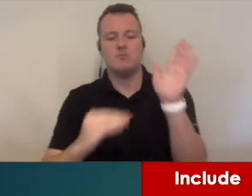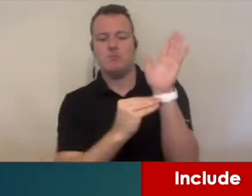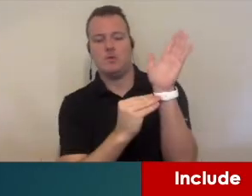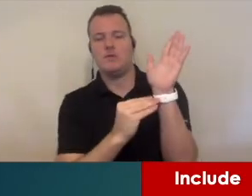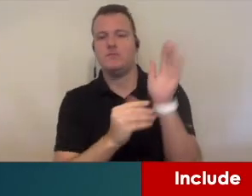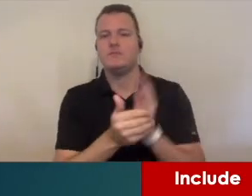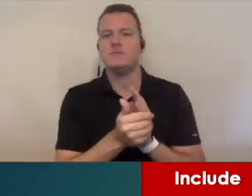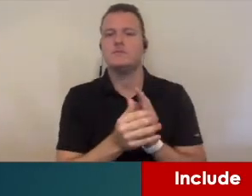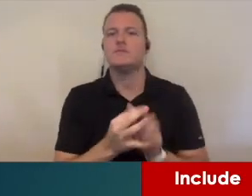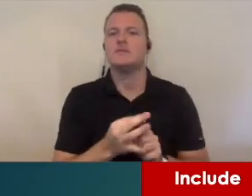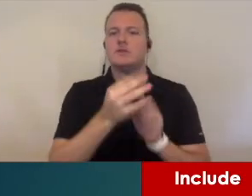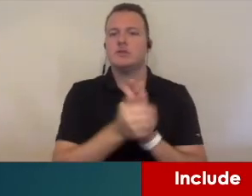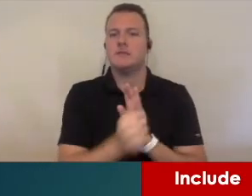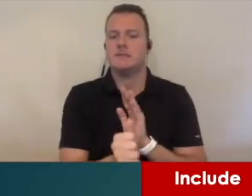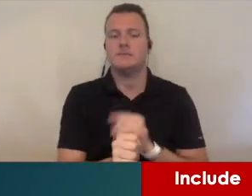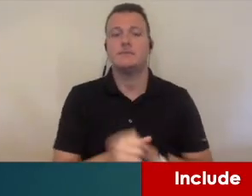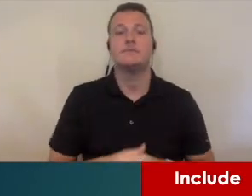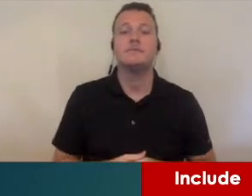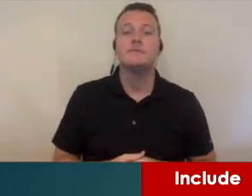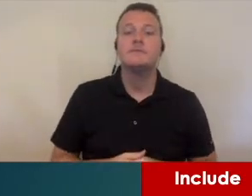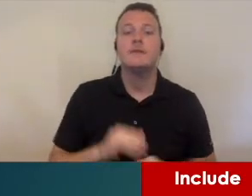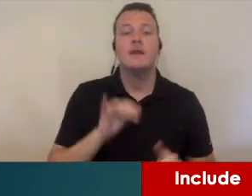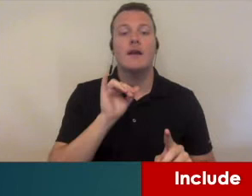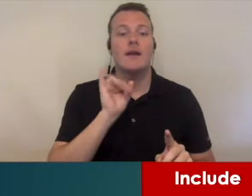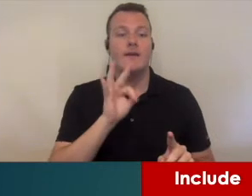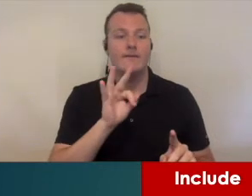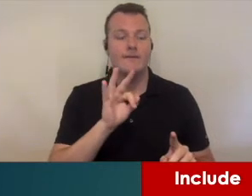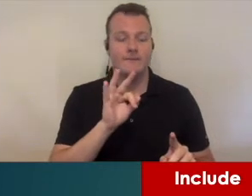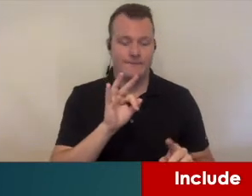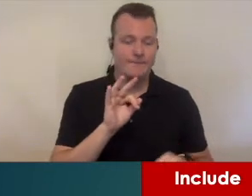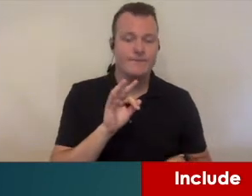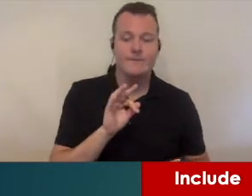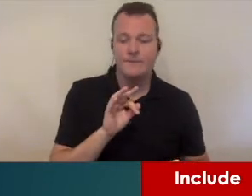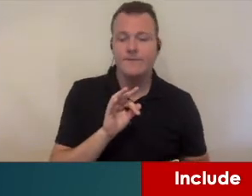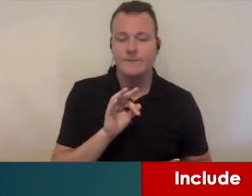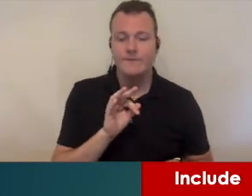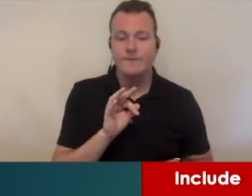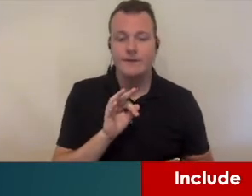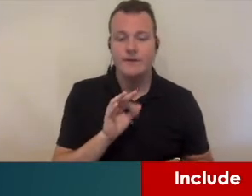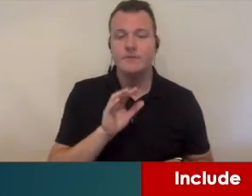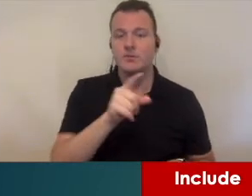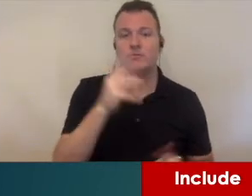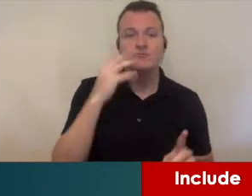if you've taken, like Dr. Chaiken or Dr. Hughart's Cerumen management